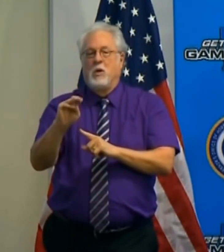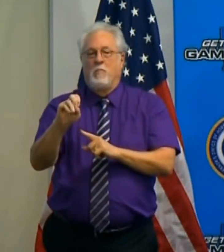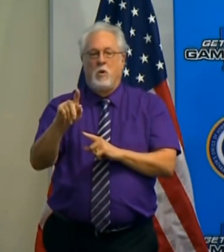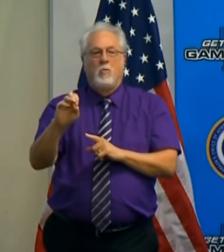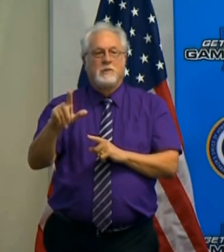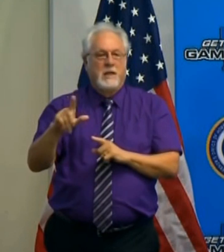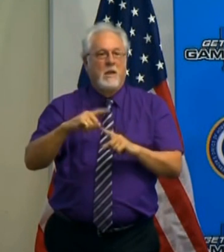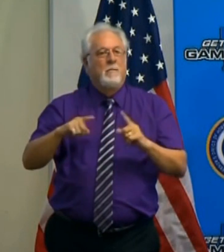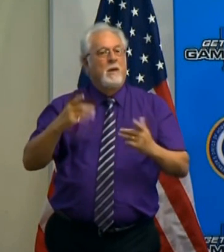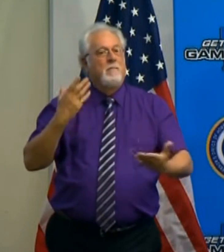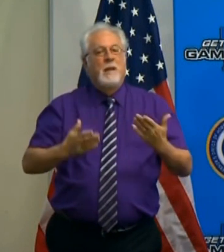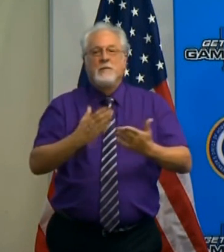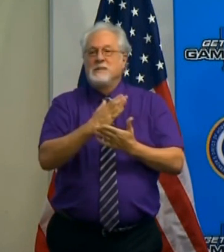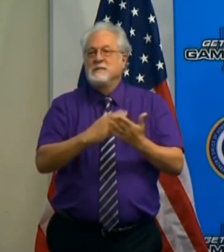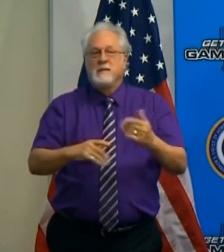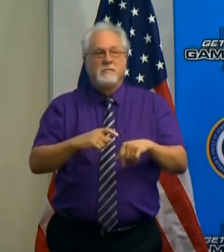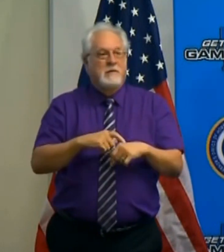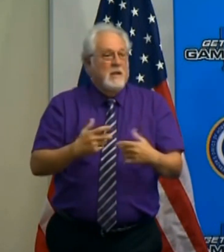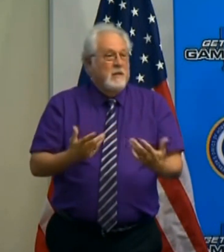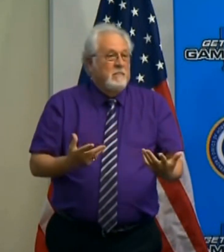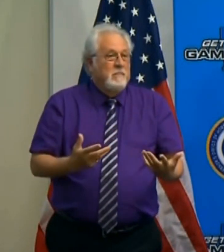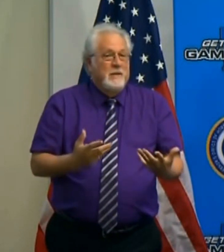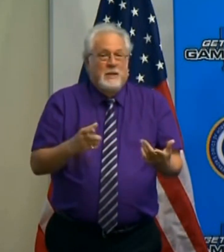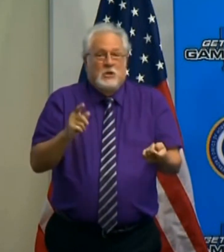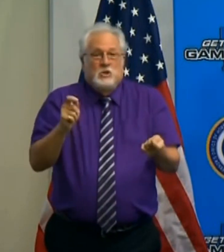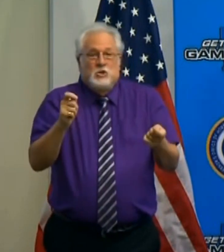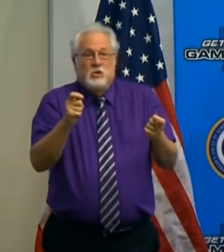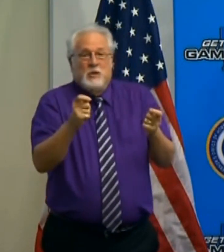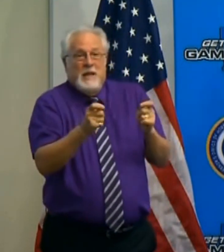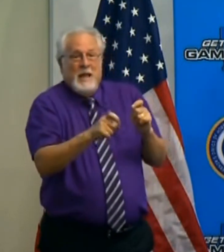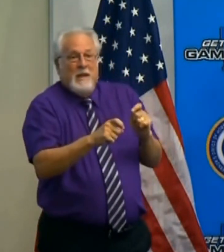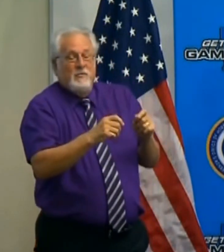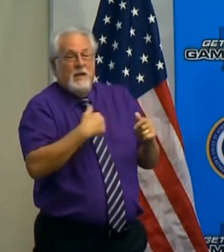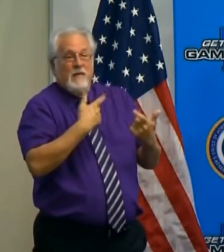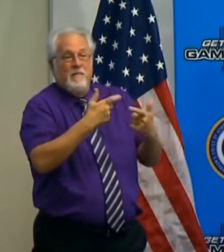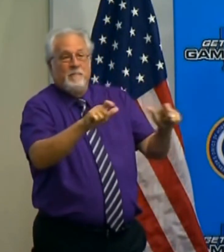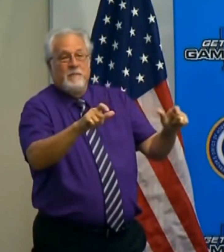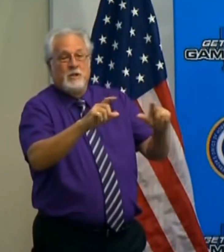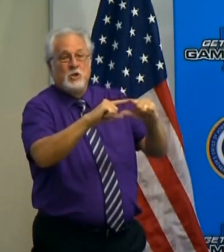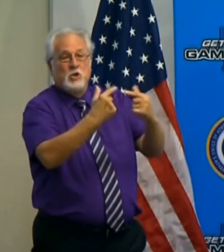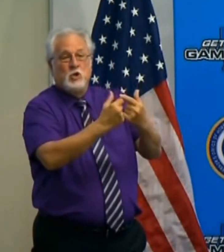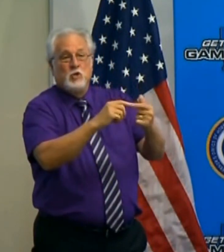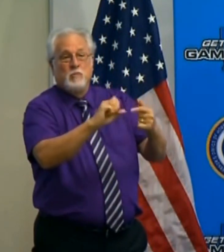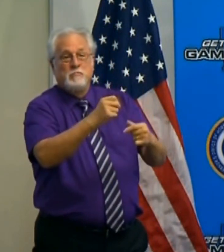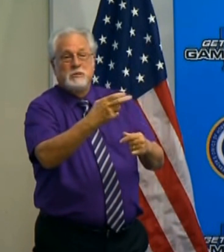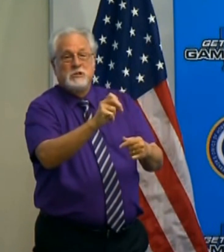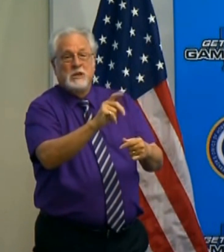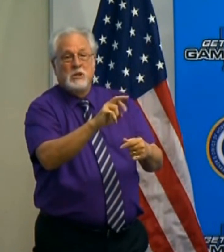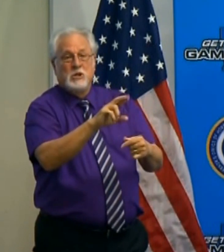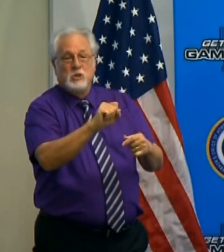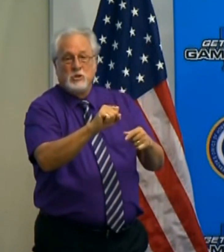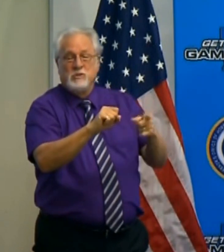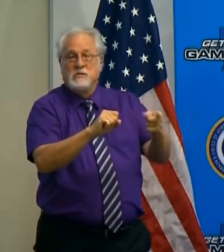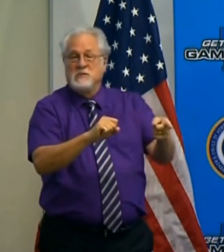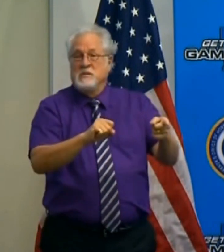but there may be some period of time maybe as a transition where we're going to have to have mass sheltering available in the in the congregant